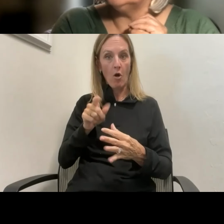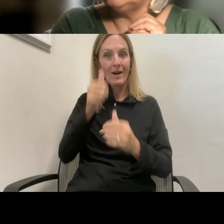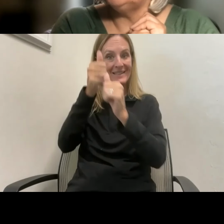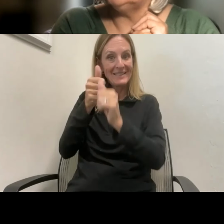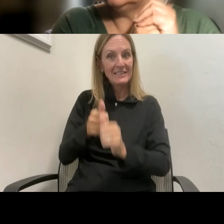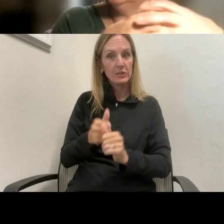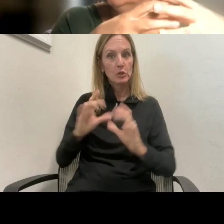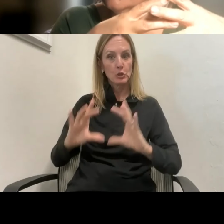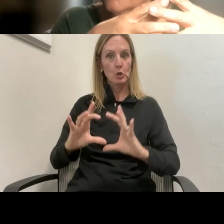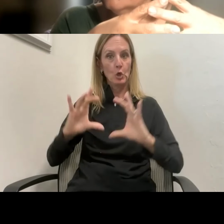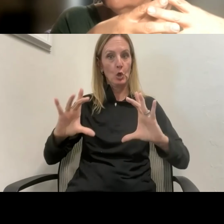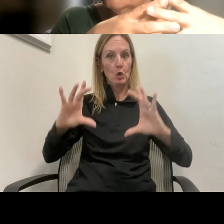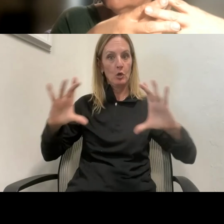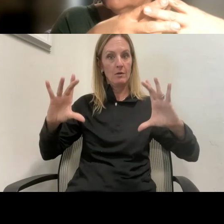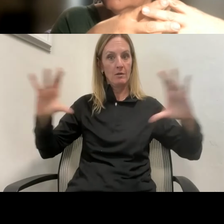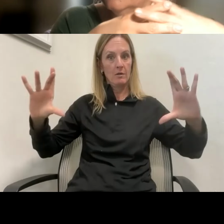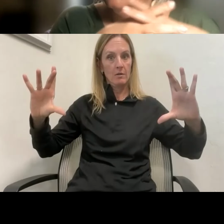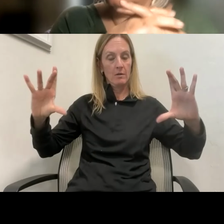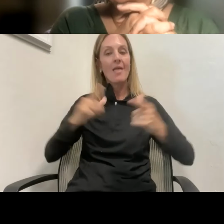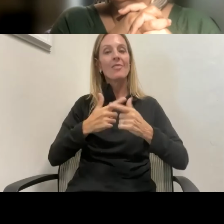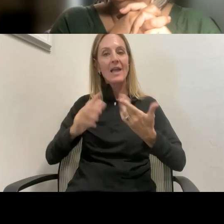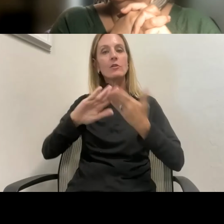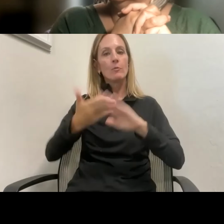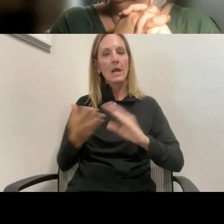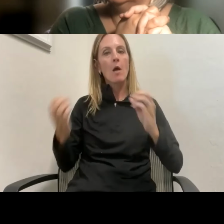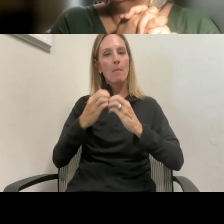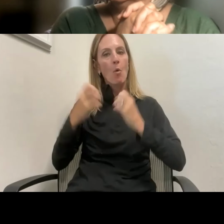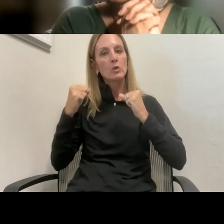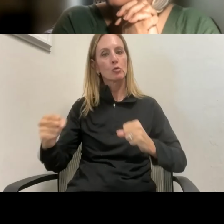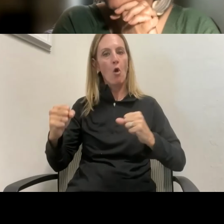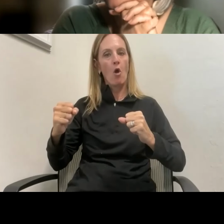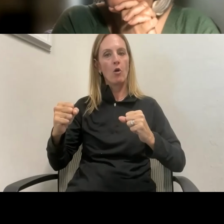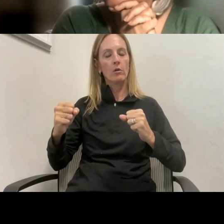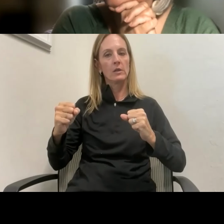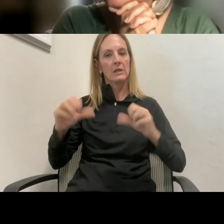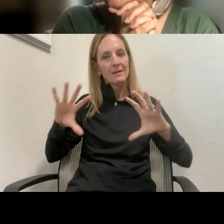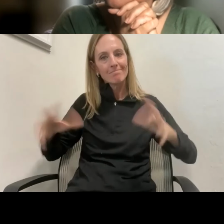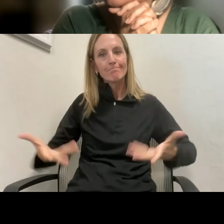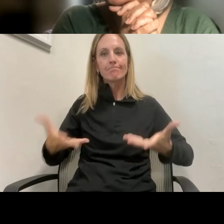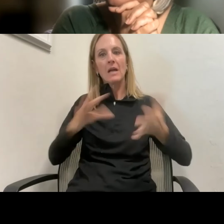a people. We are a collective and so that's where the healing comes in to notice these